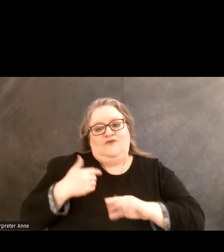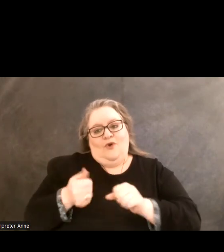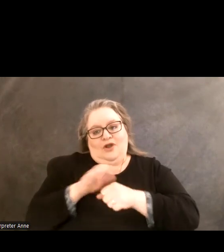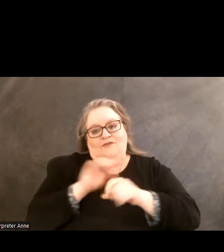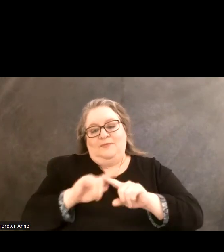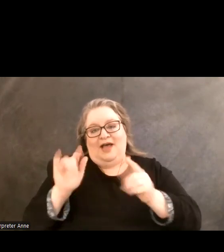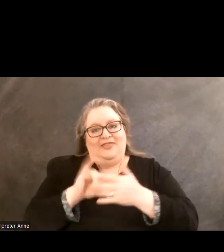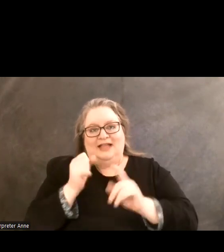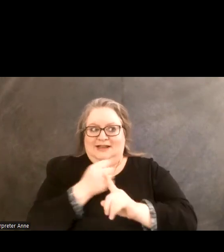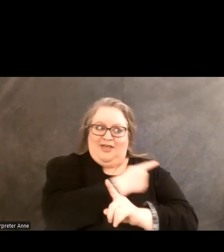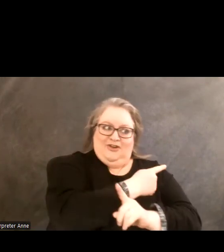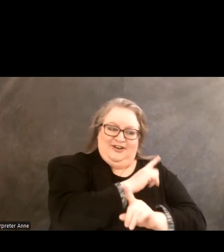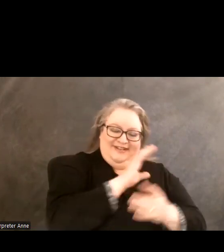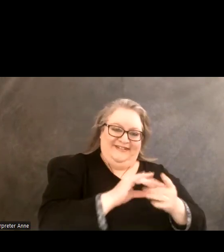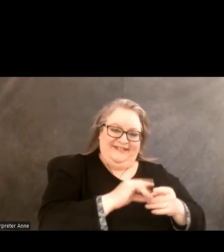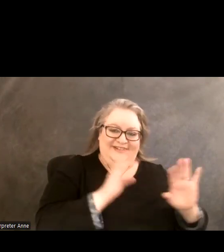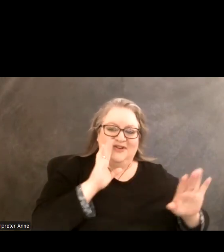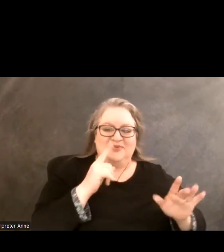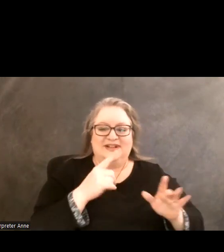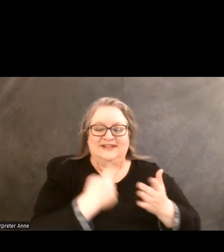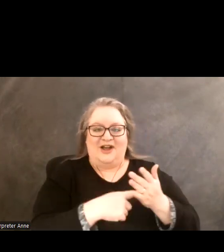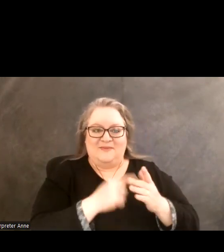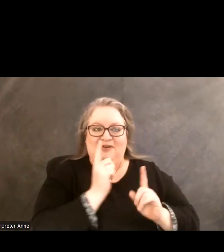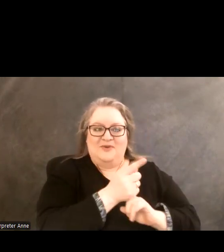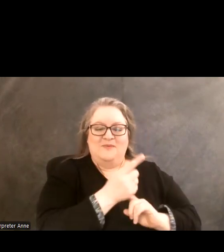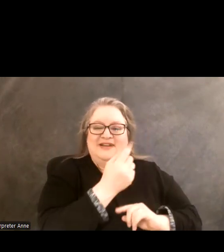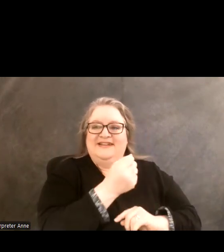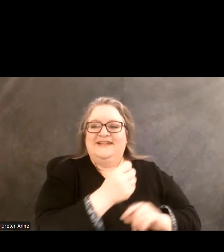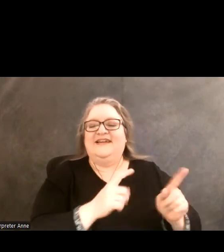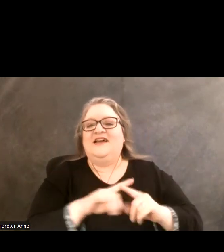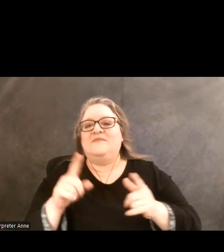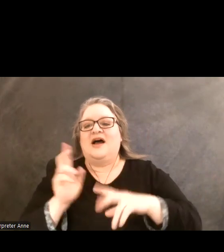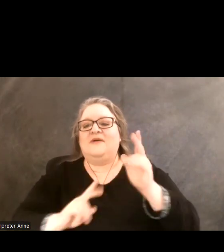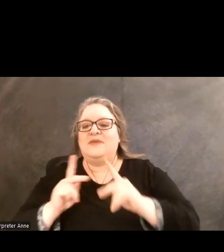will get to in a bit, where people were asking what they